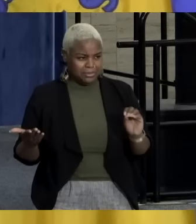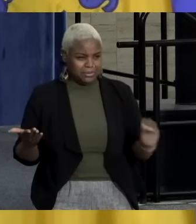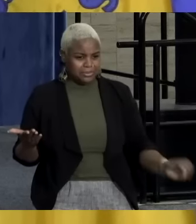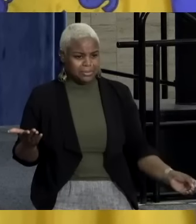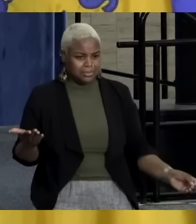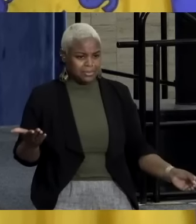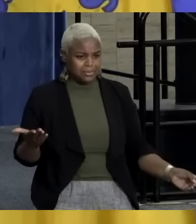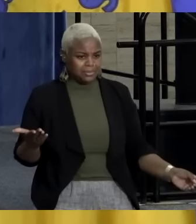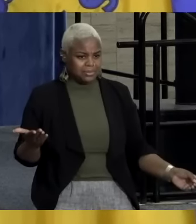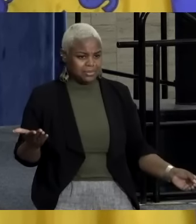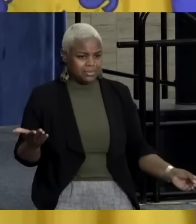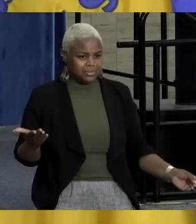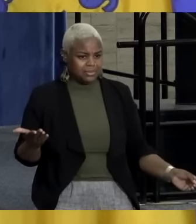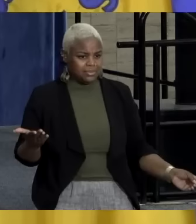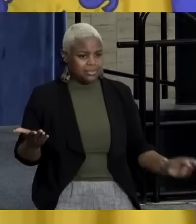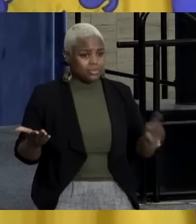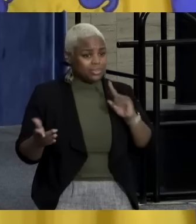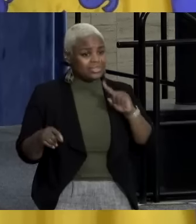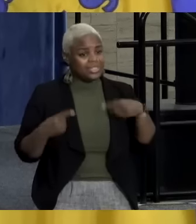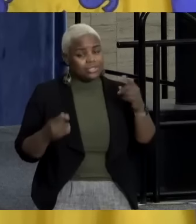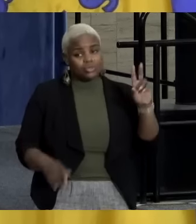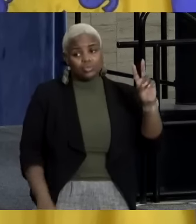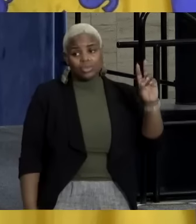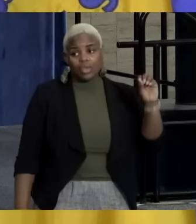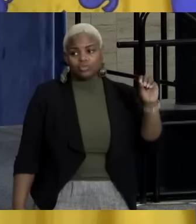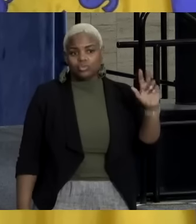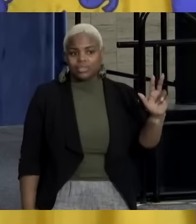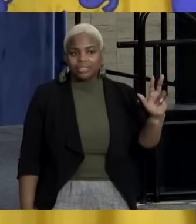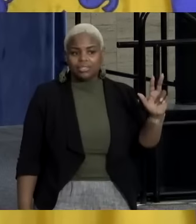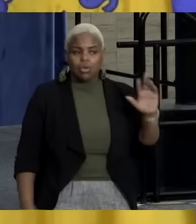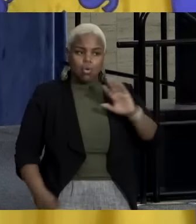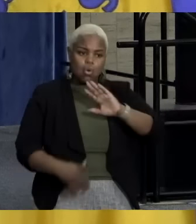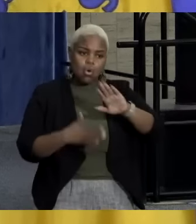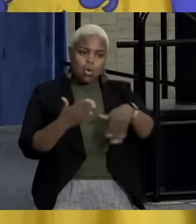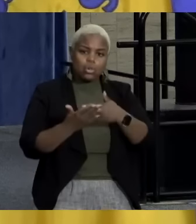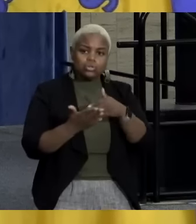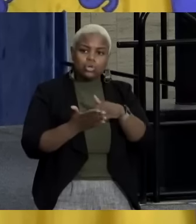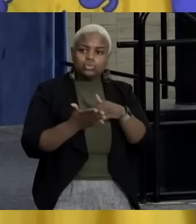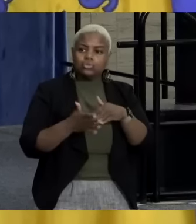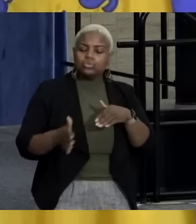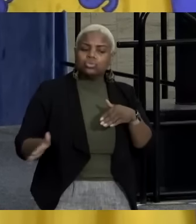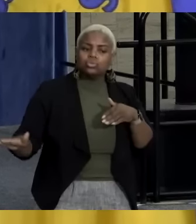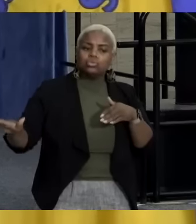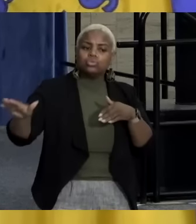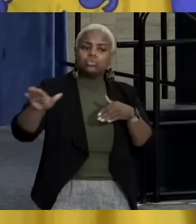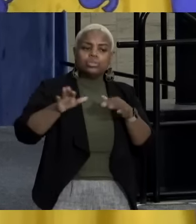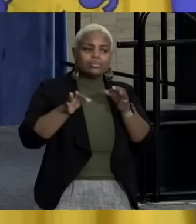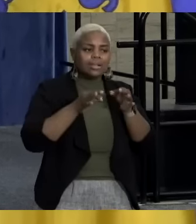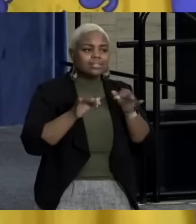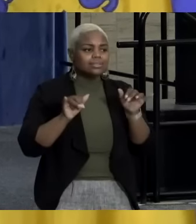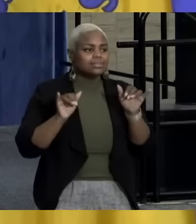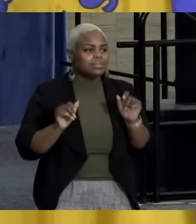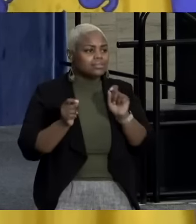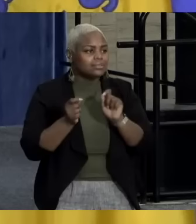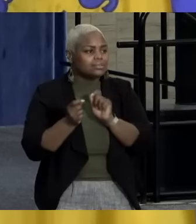an entire generation of clinicians were never taught the details, and the details matter here.